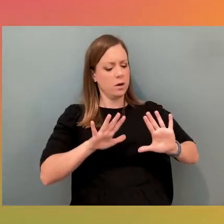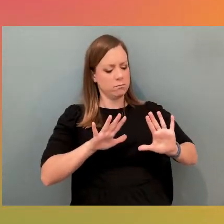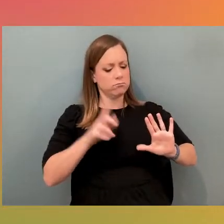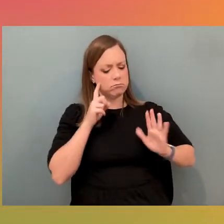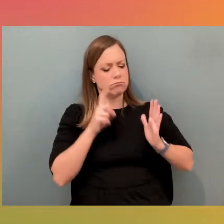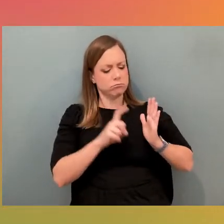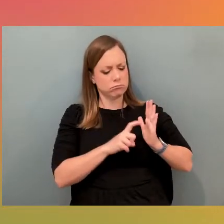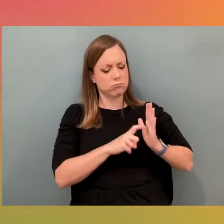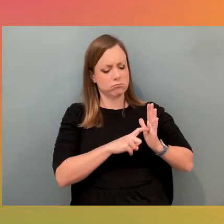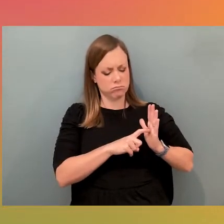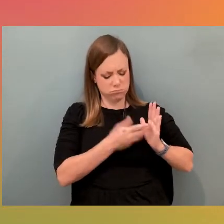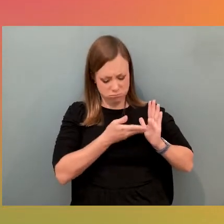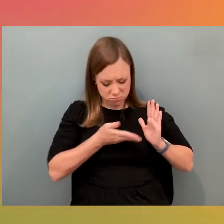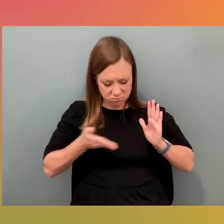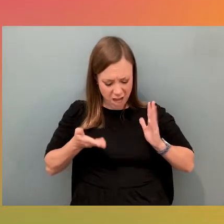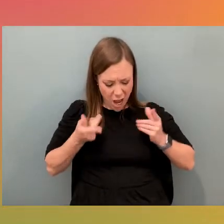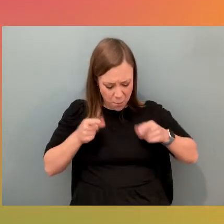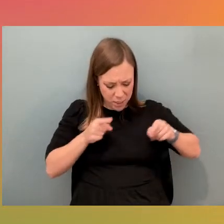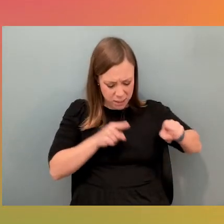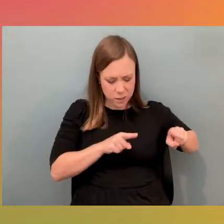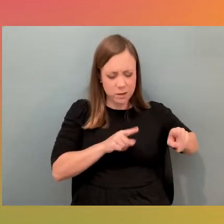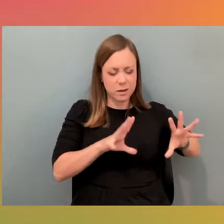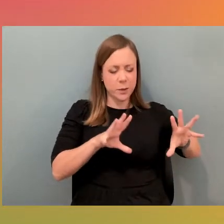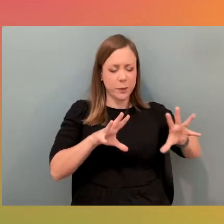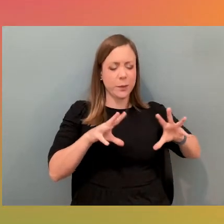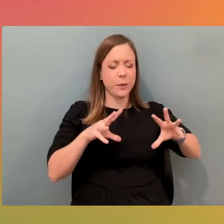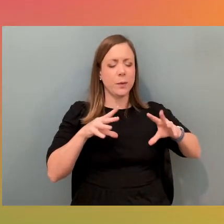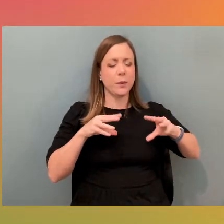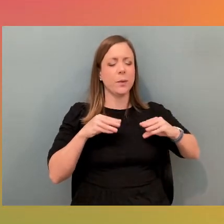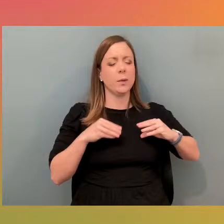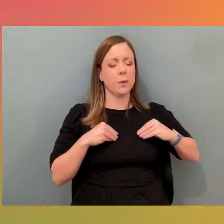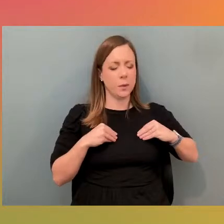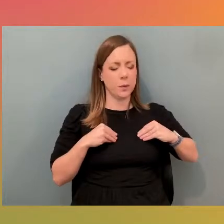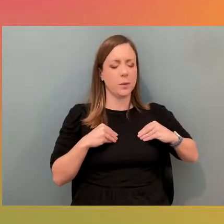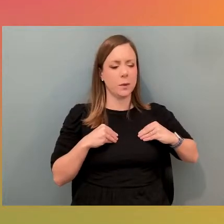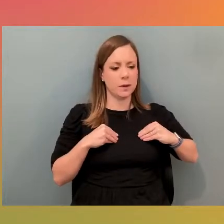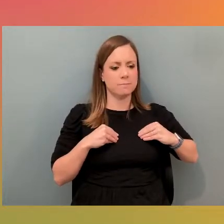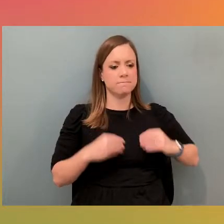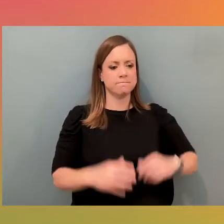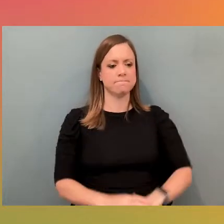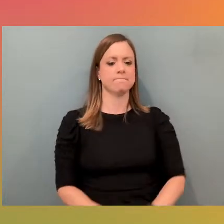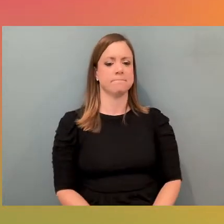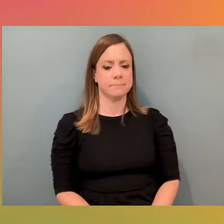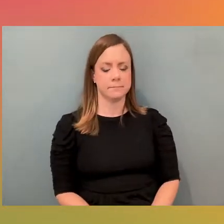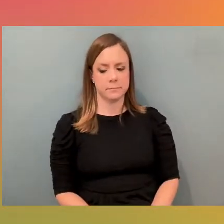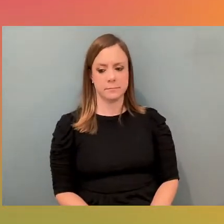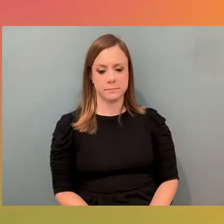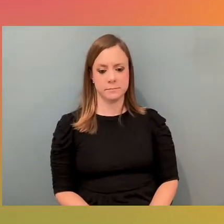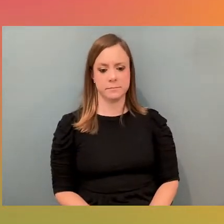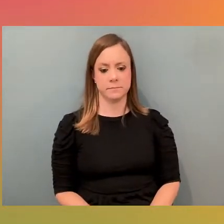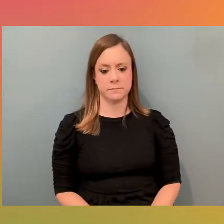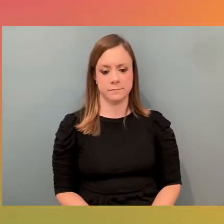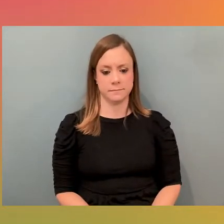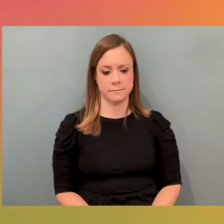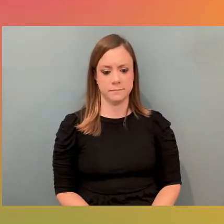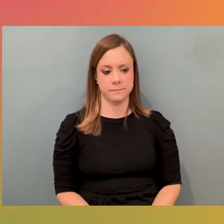NEEDING TO FIX ANYTHING OR CHANGE ANYTHING, EXPLAINING